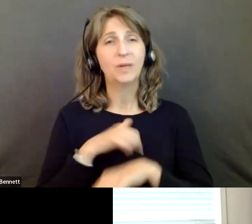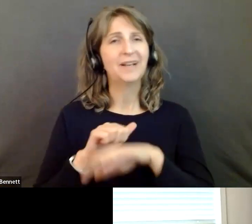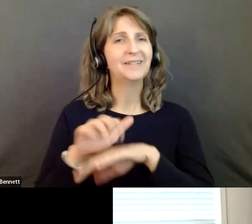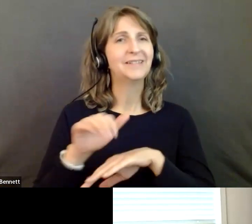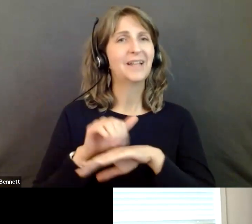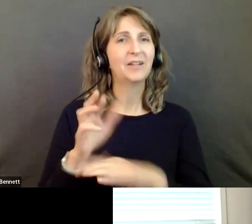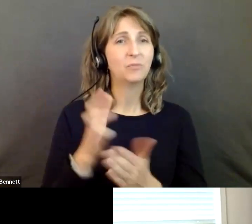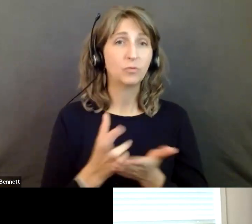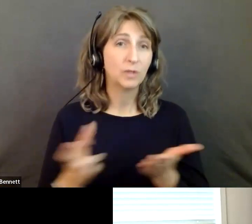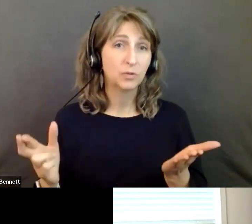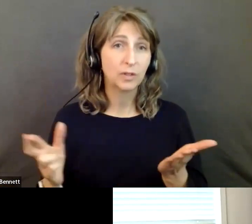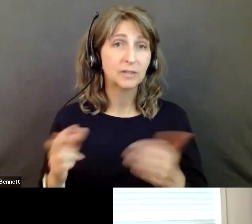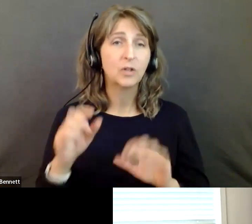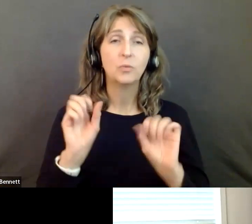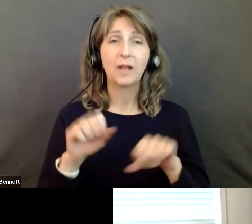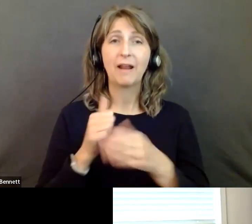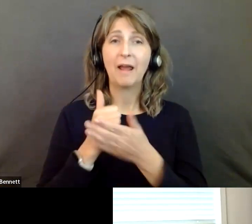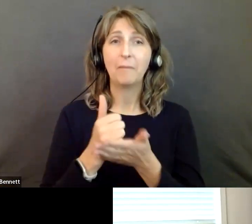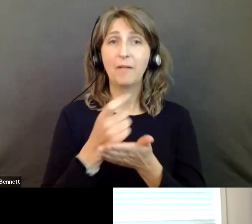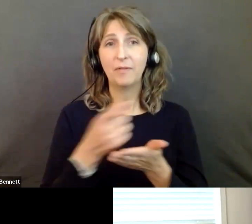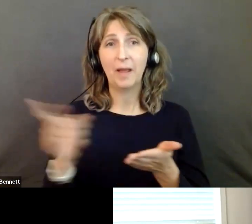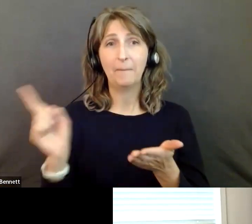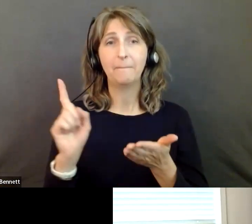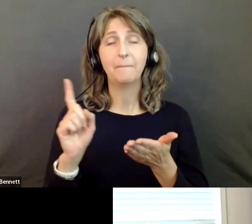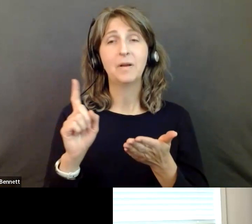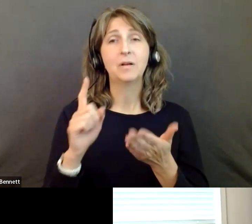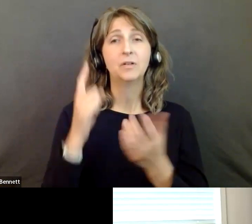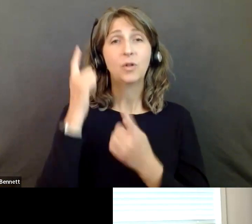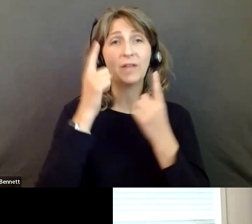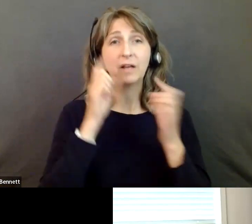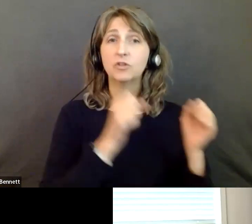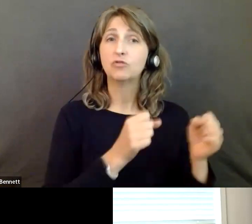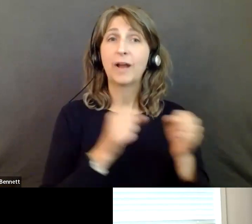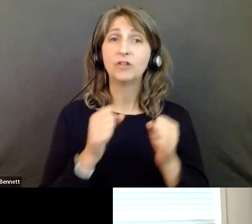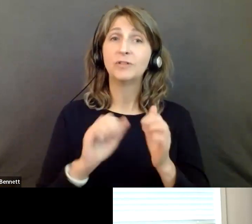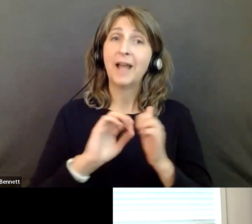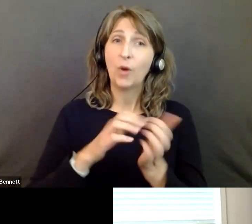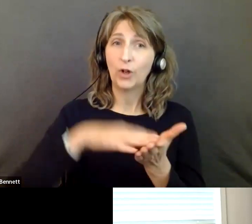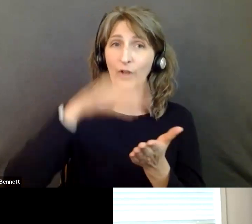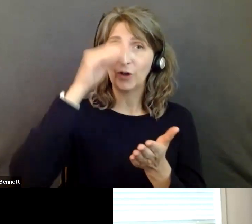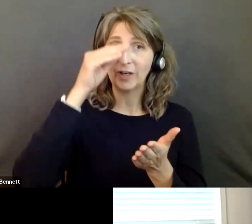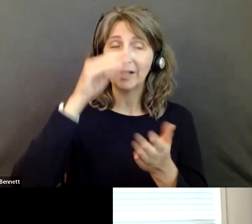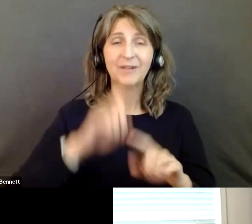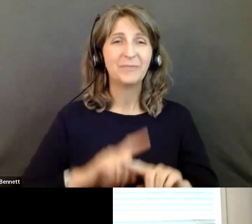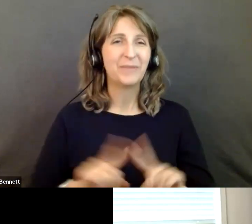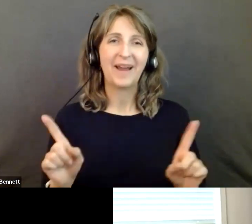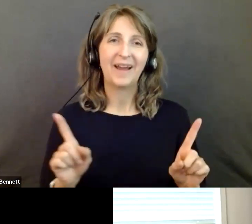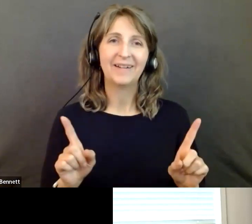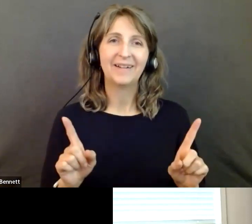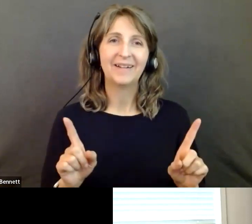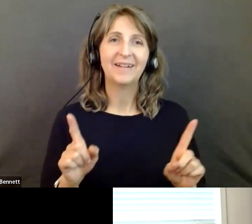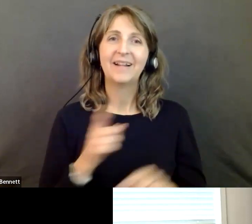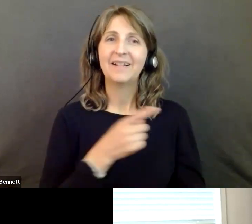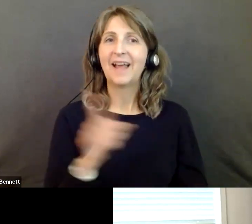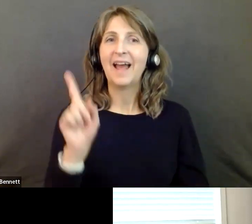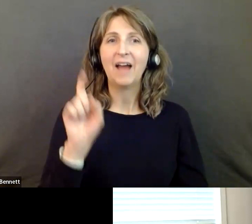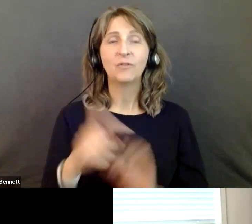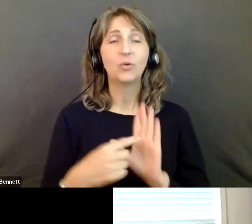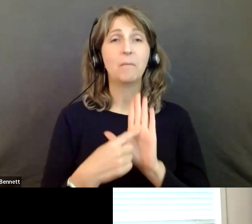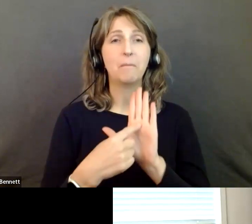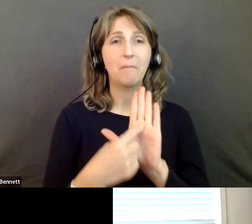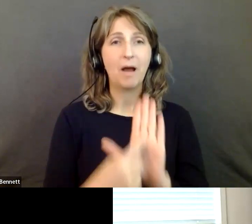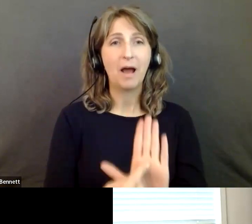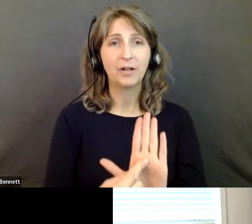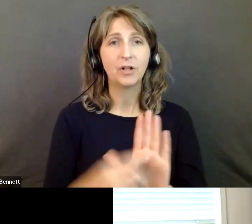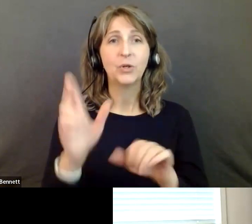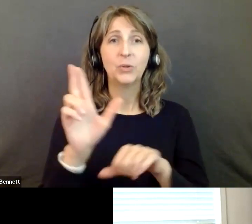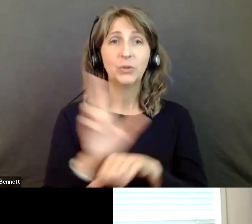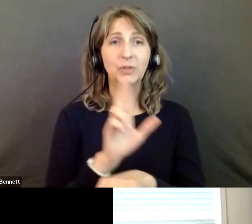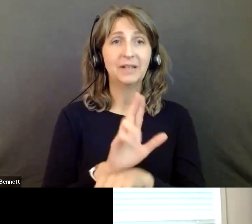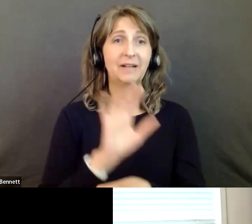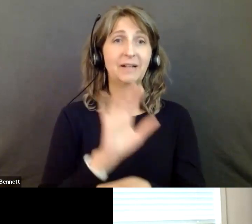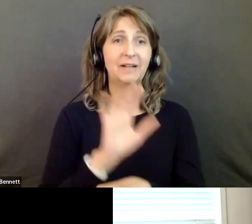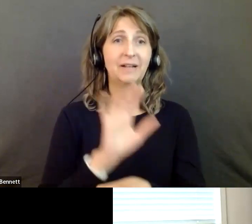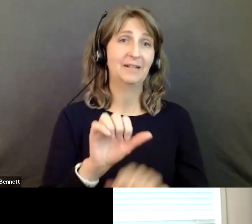And, we can help them come up with strategies on how to learn it. But ultimately they have to model using that system.